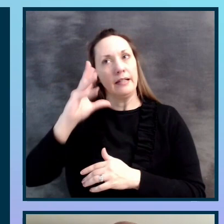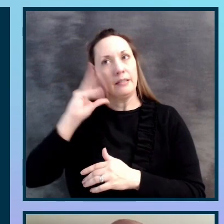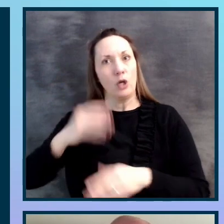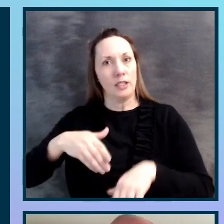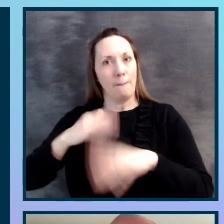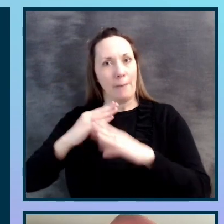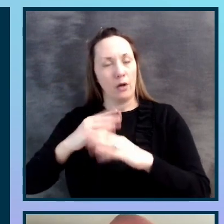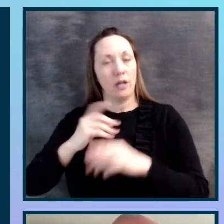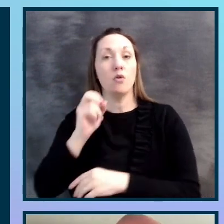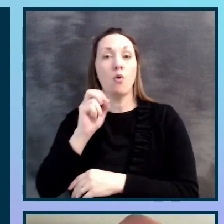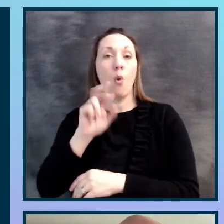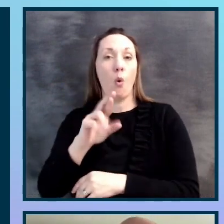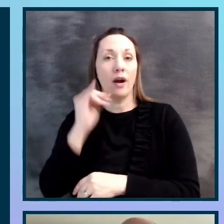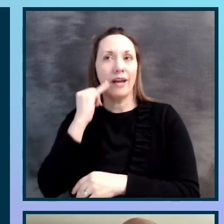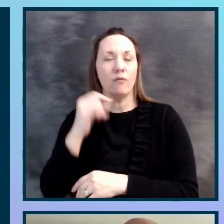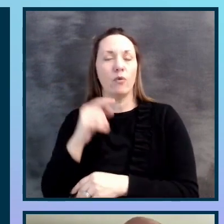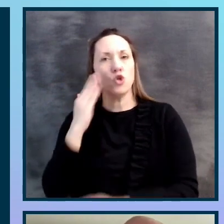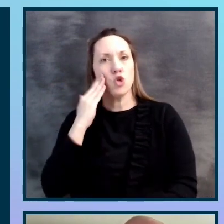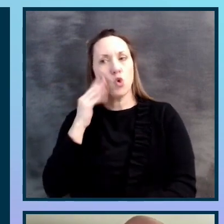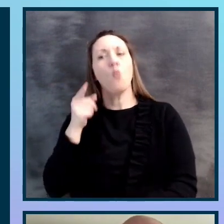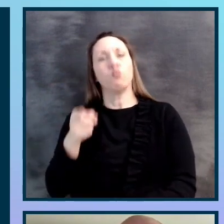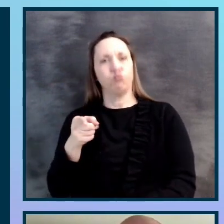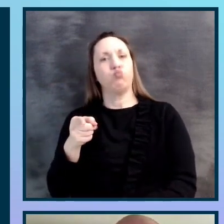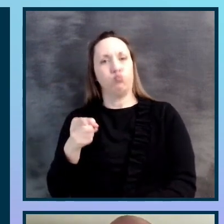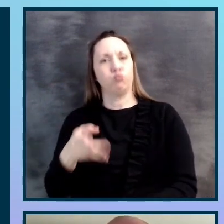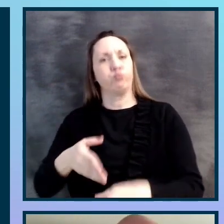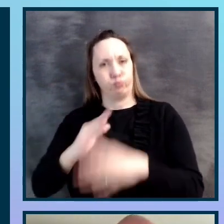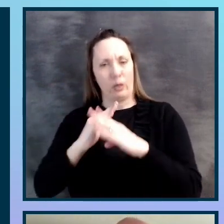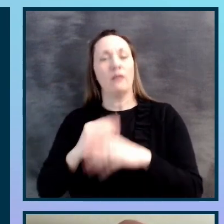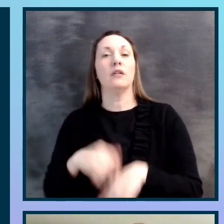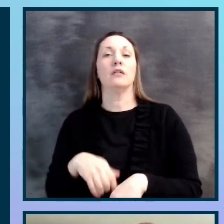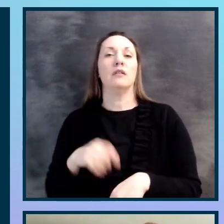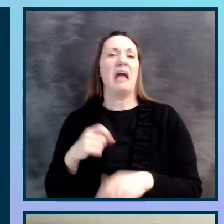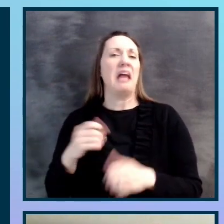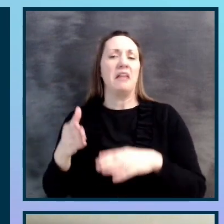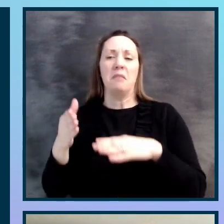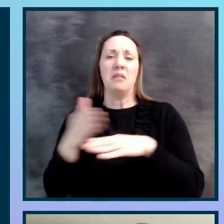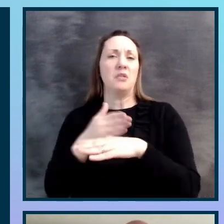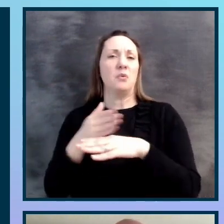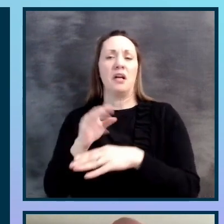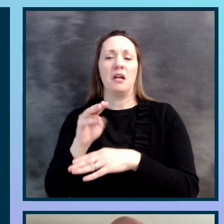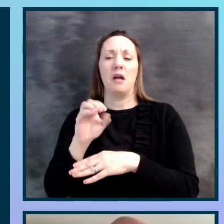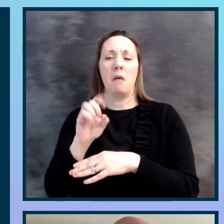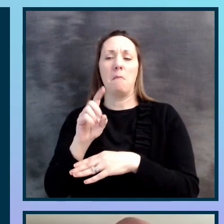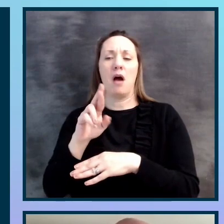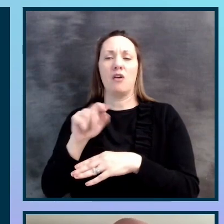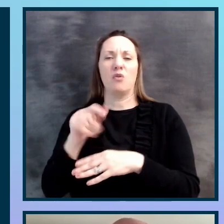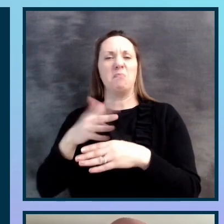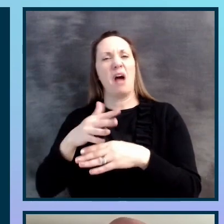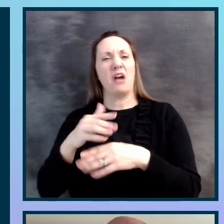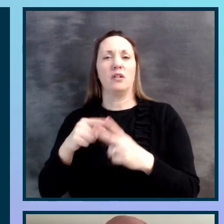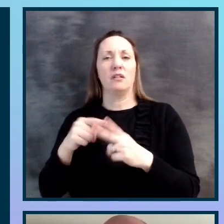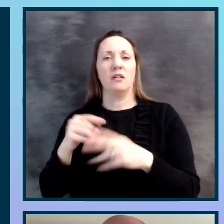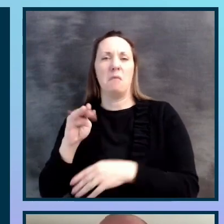or we were absolutely certain. Anything that was in between moderates and mild. We had these other groups, we put together